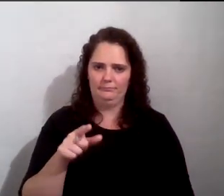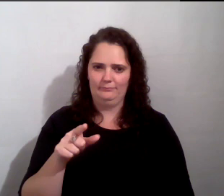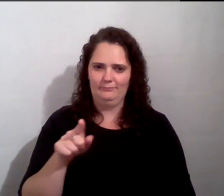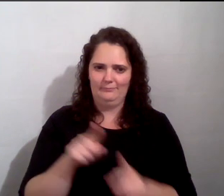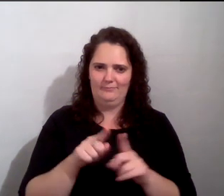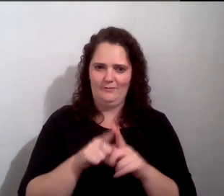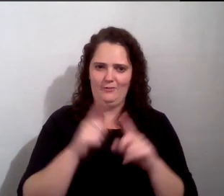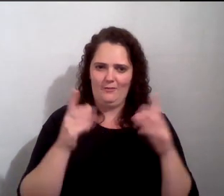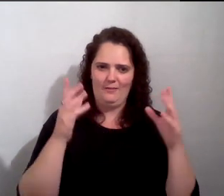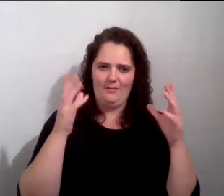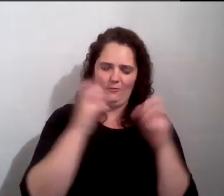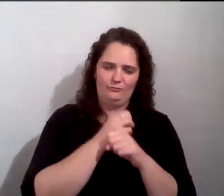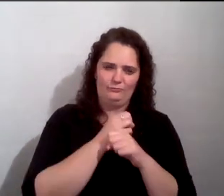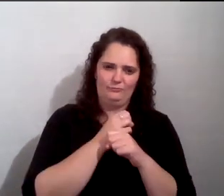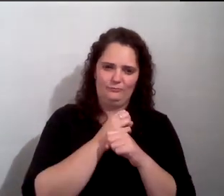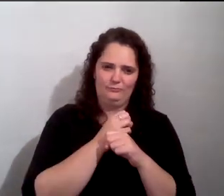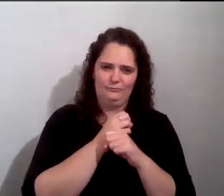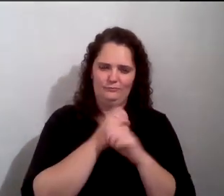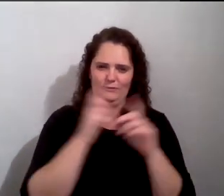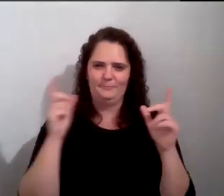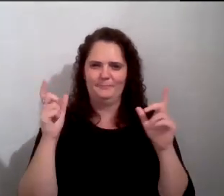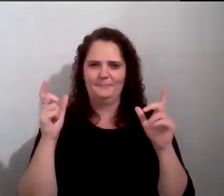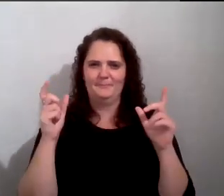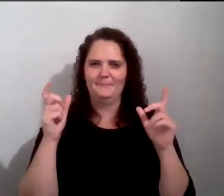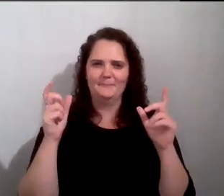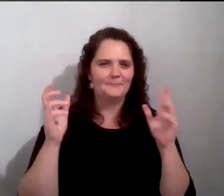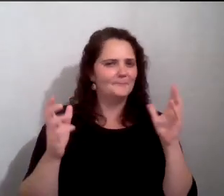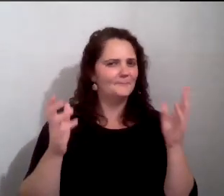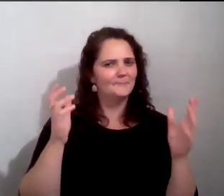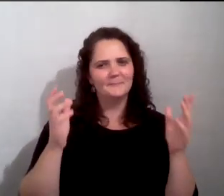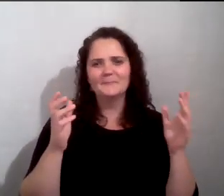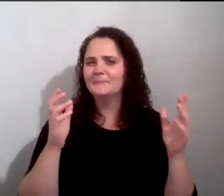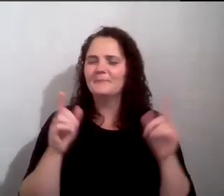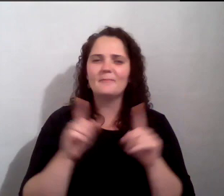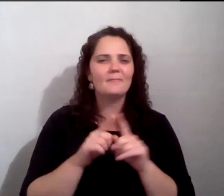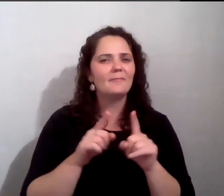almost arbitrary delineation between the conscious and the unconscious. And I